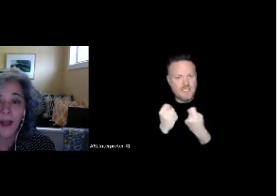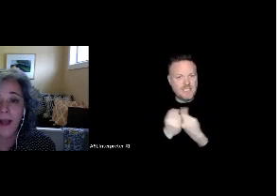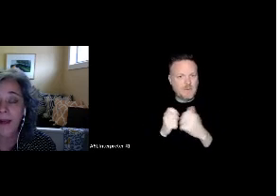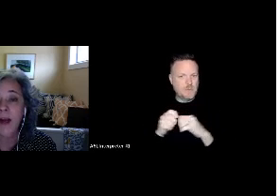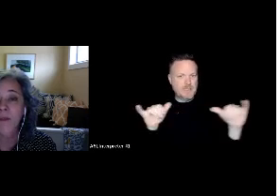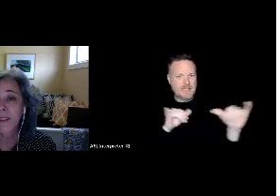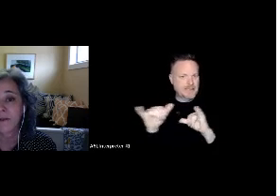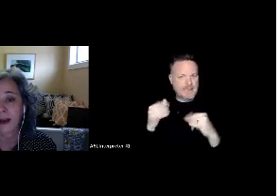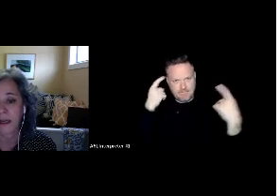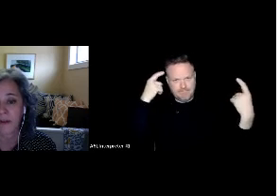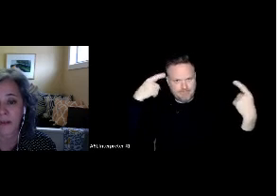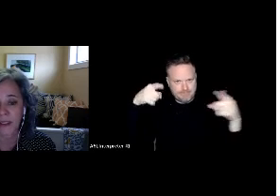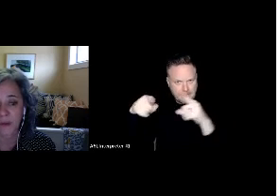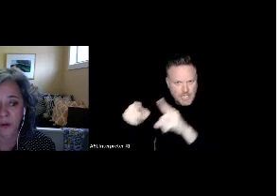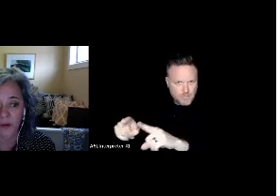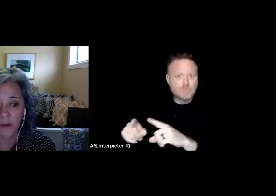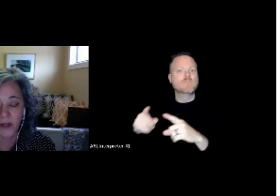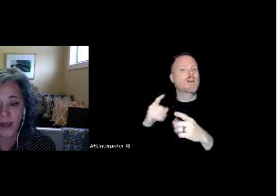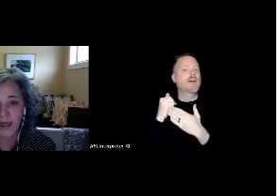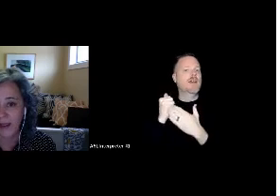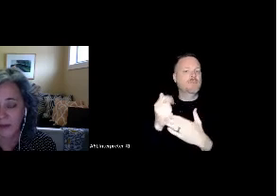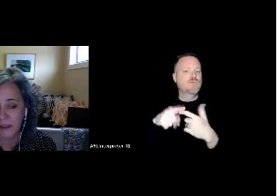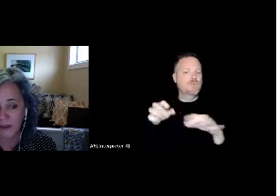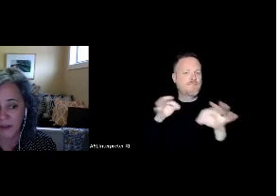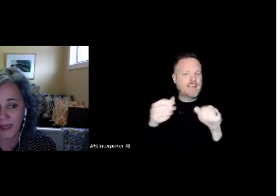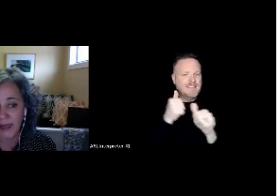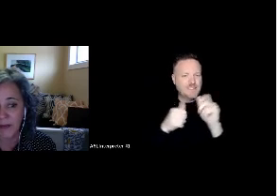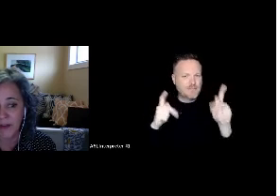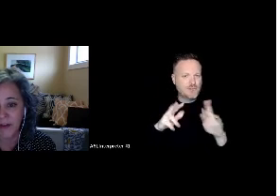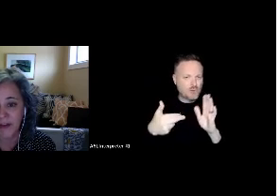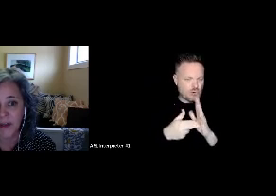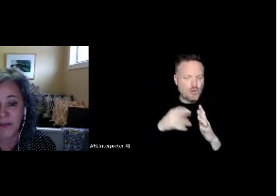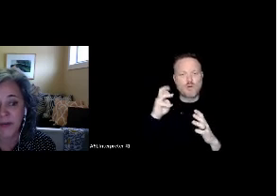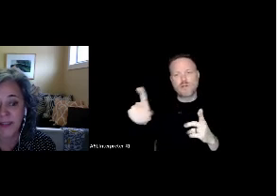It helps to define everybody's roles. It has a return to play, return to learn component